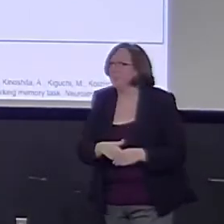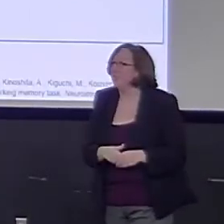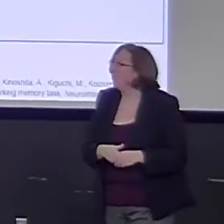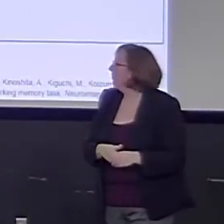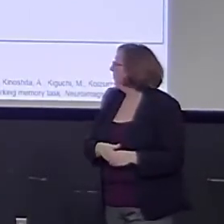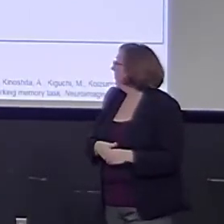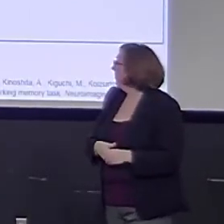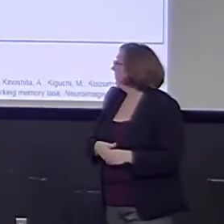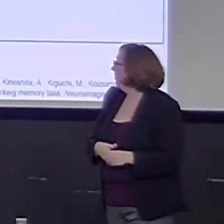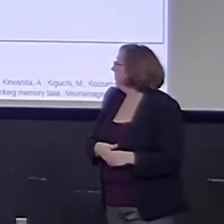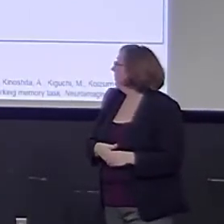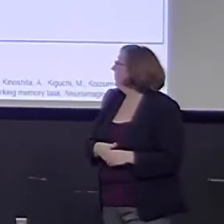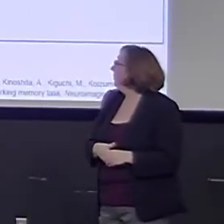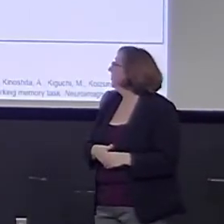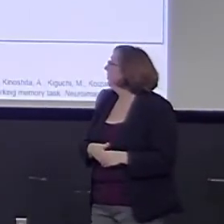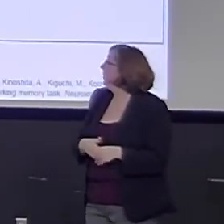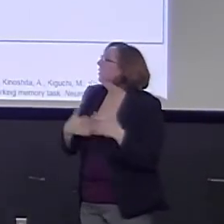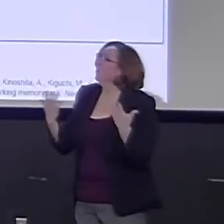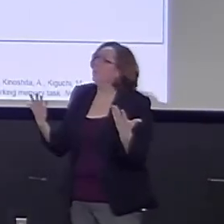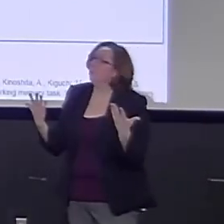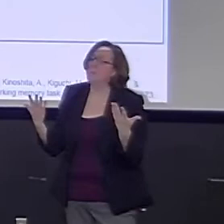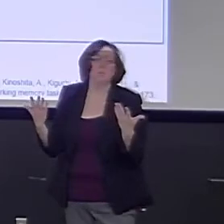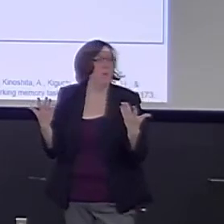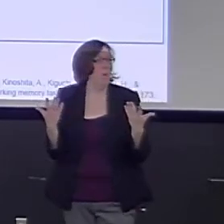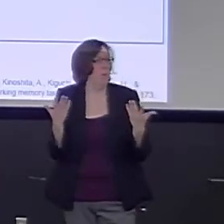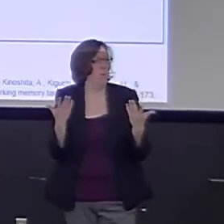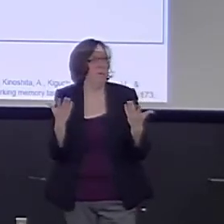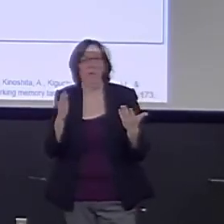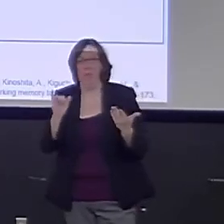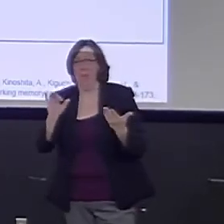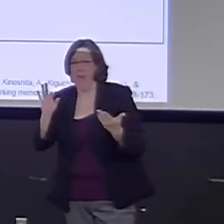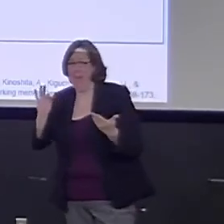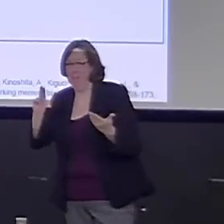Now, how does this compare with the functional MRI signal?